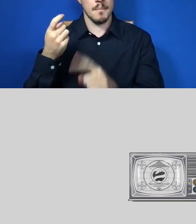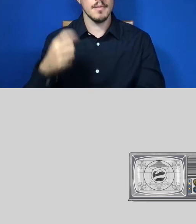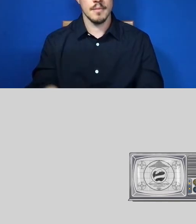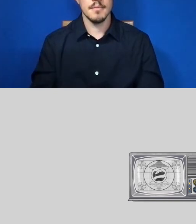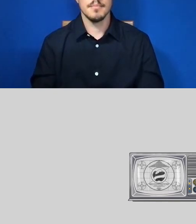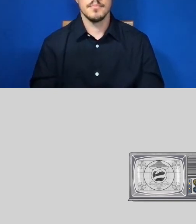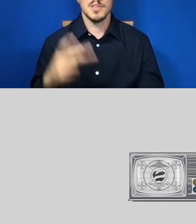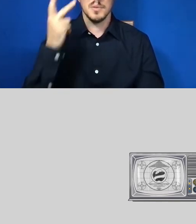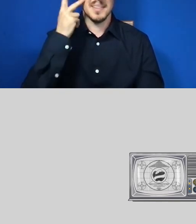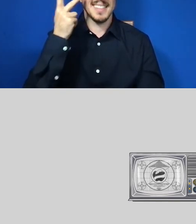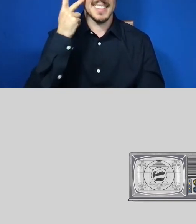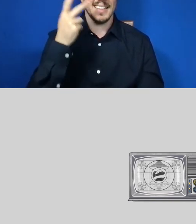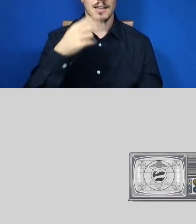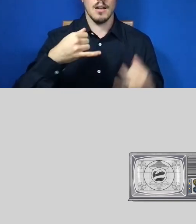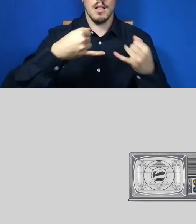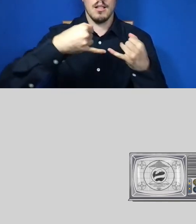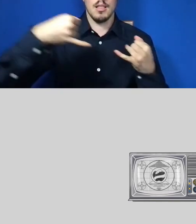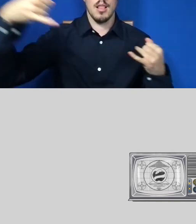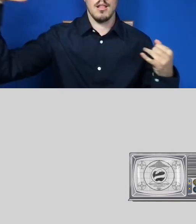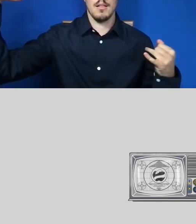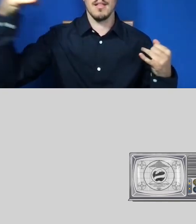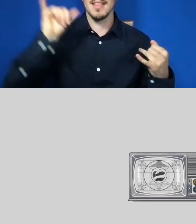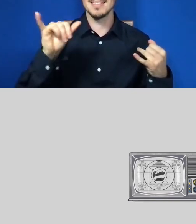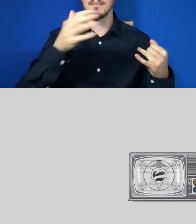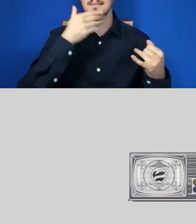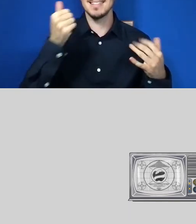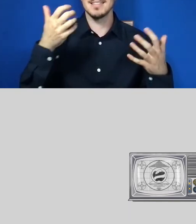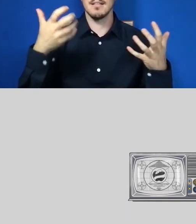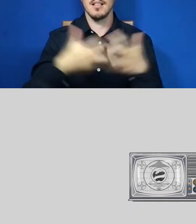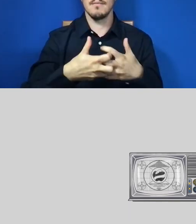And you can see here, our line of regression, which is the best line of fit,